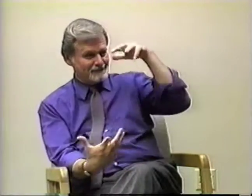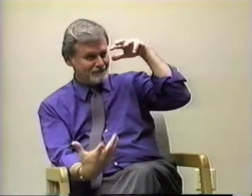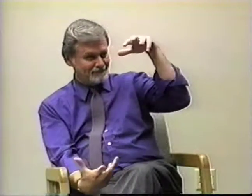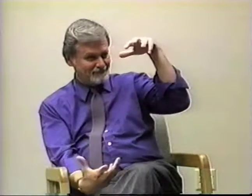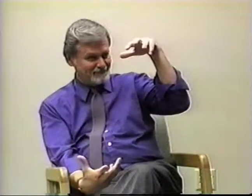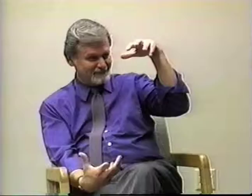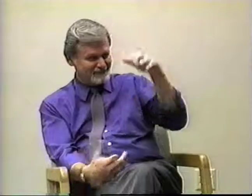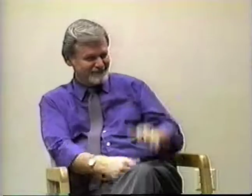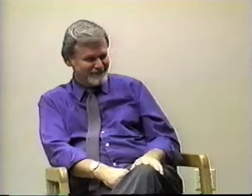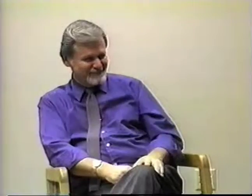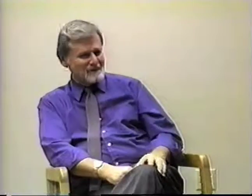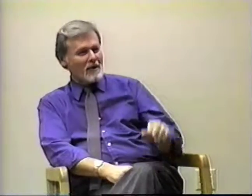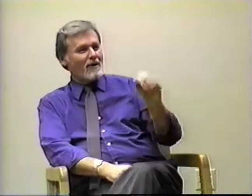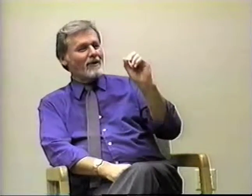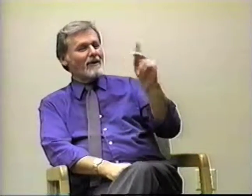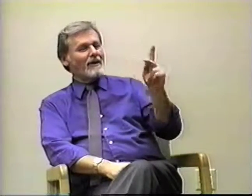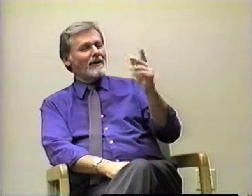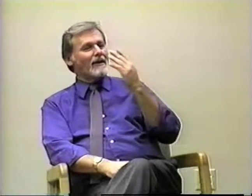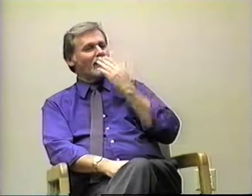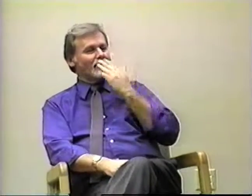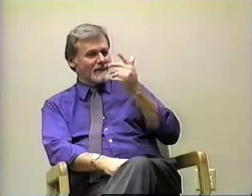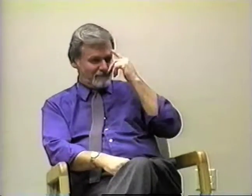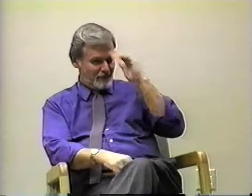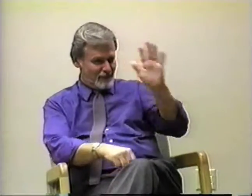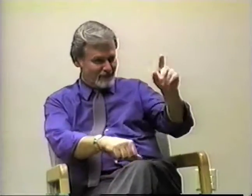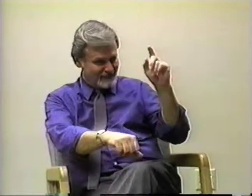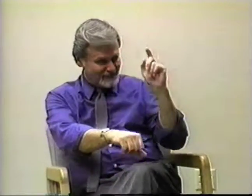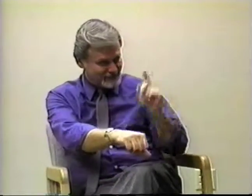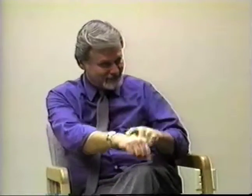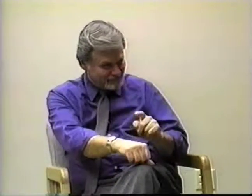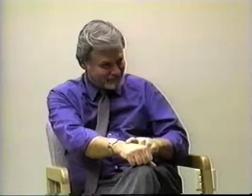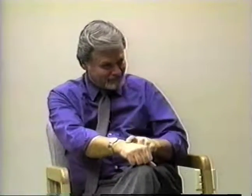That would be a boon to your business, you might even get rich!